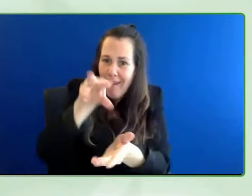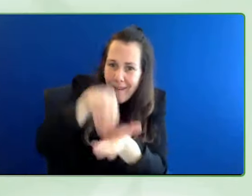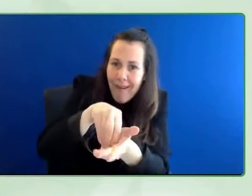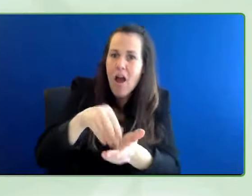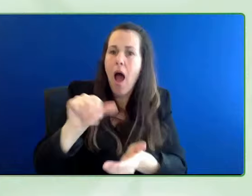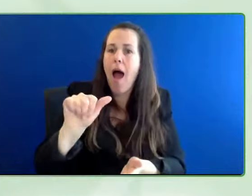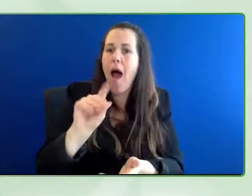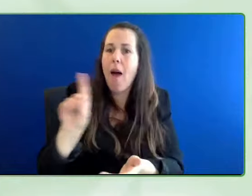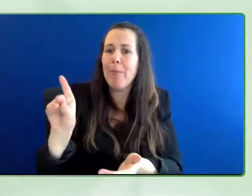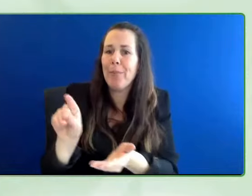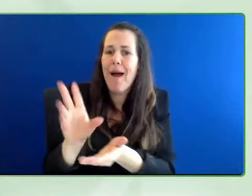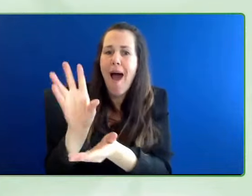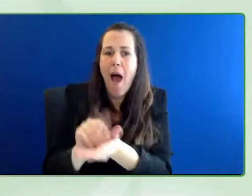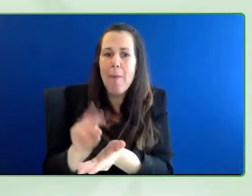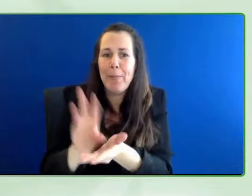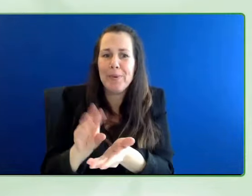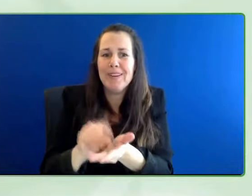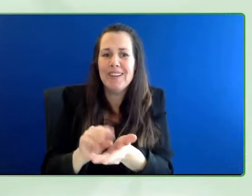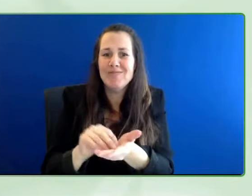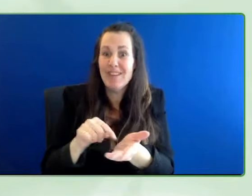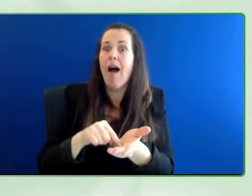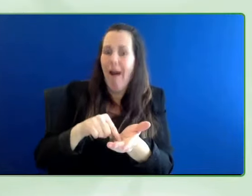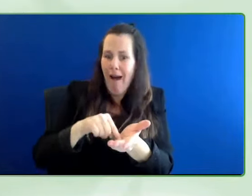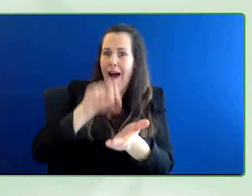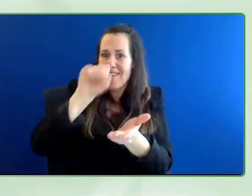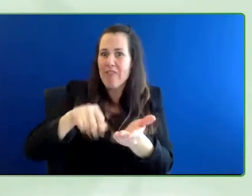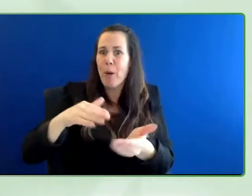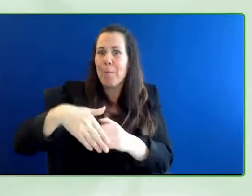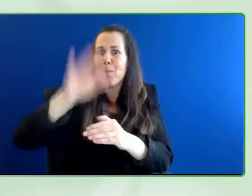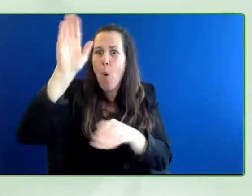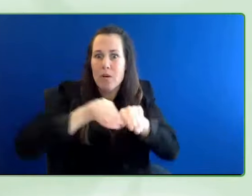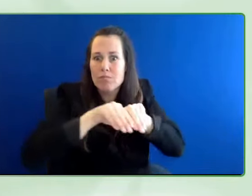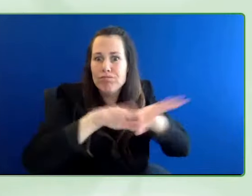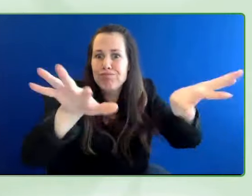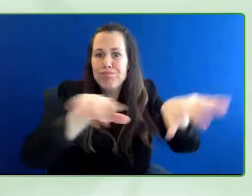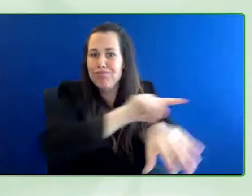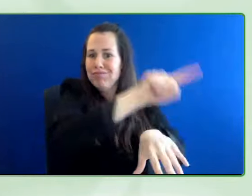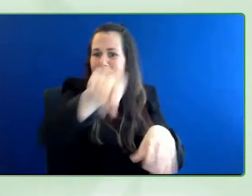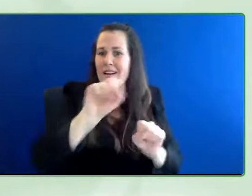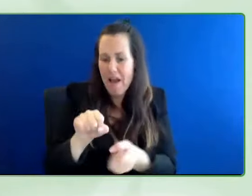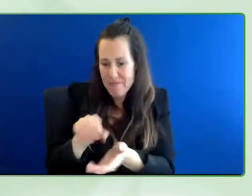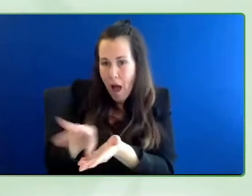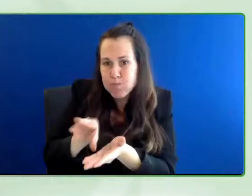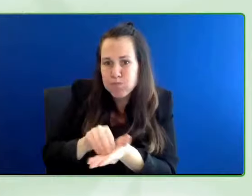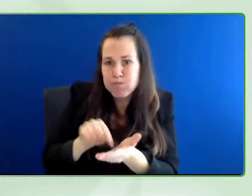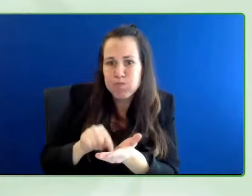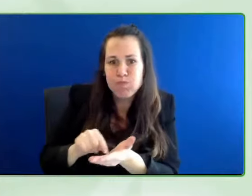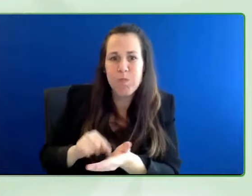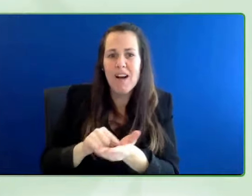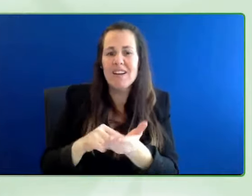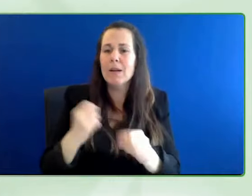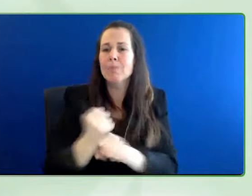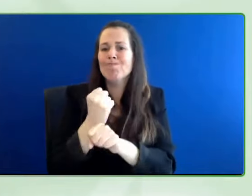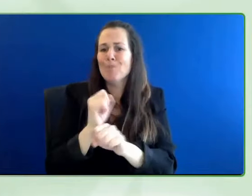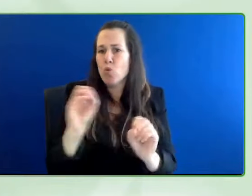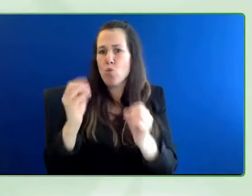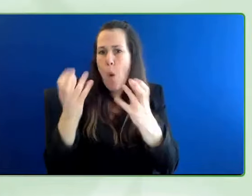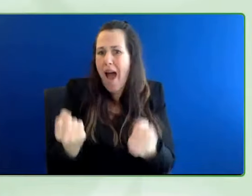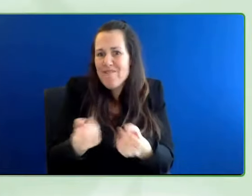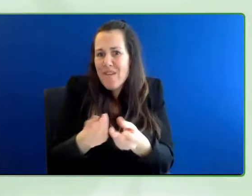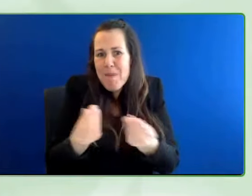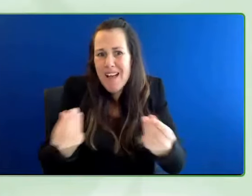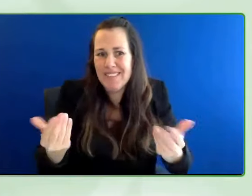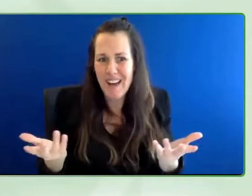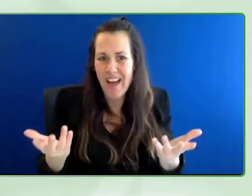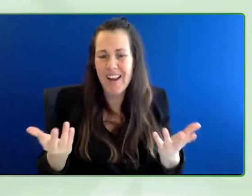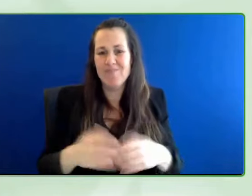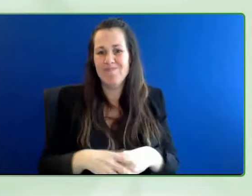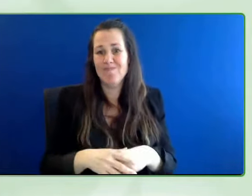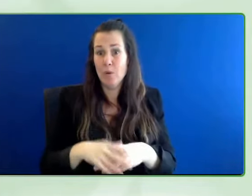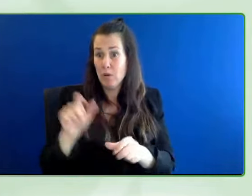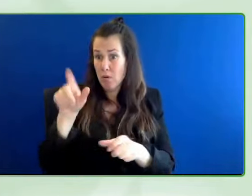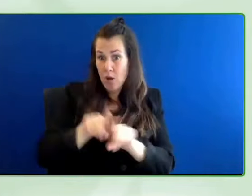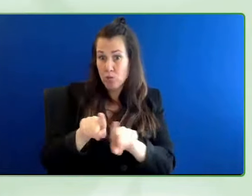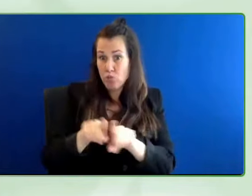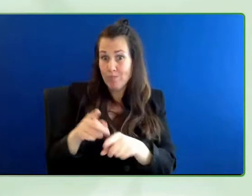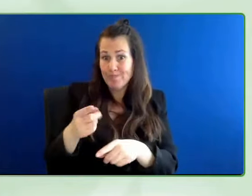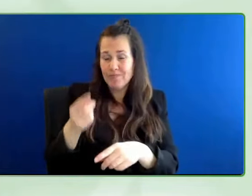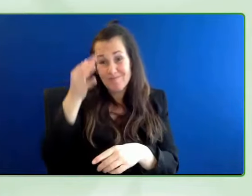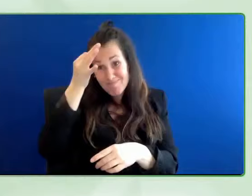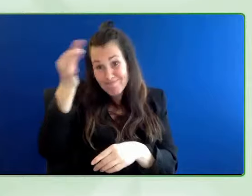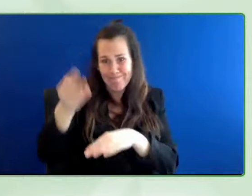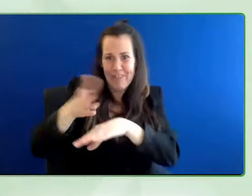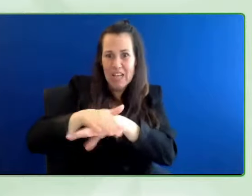want to become professional because in our country, apart from technicians in 80, we